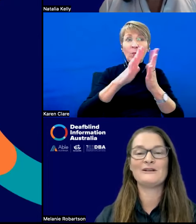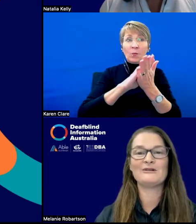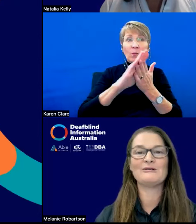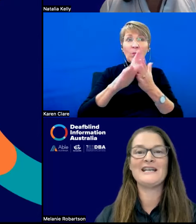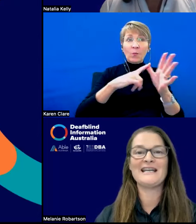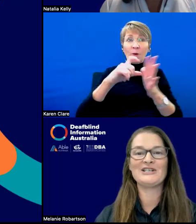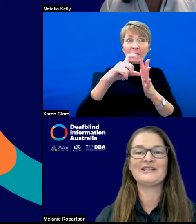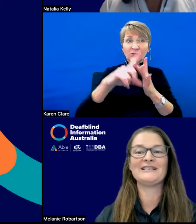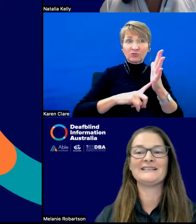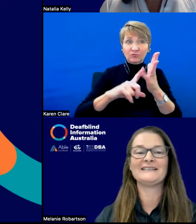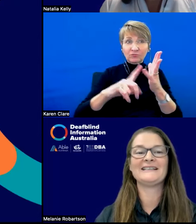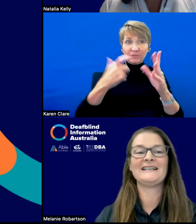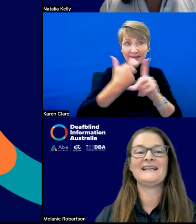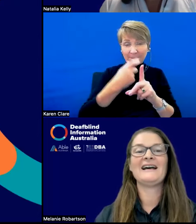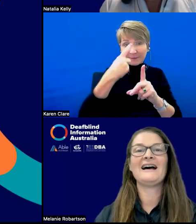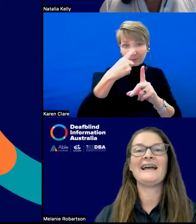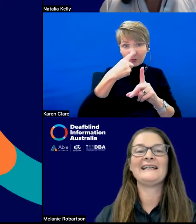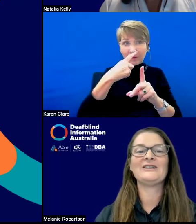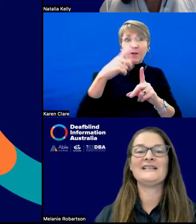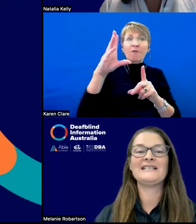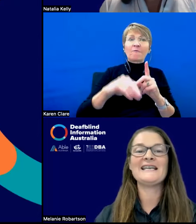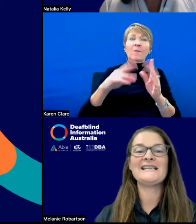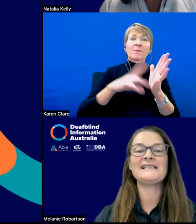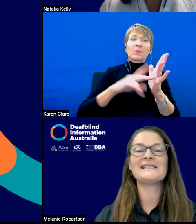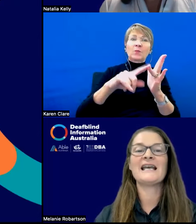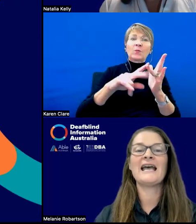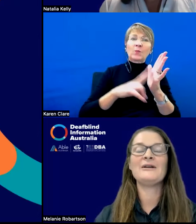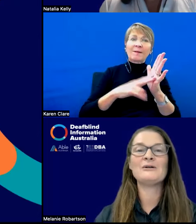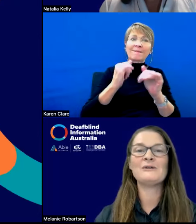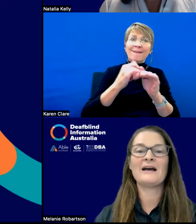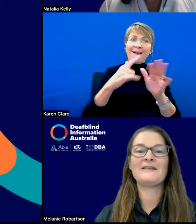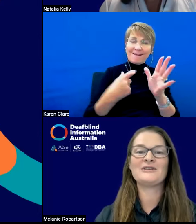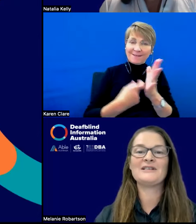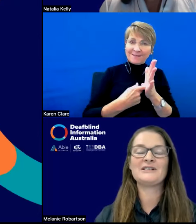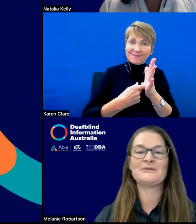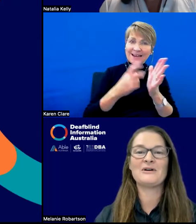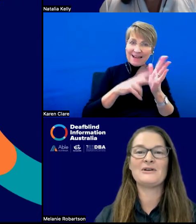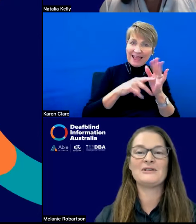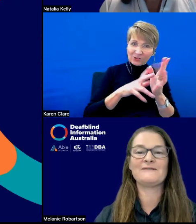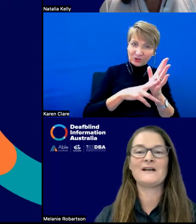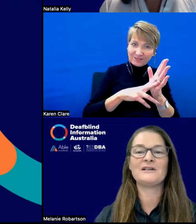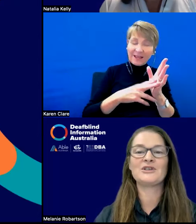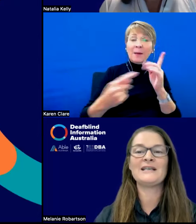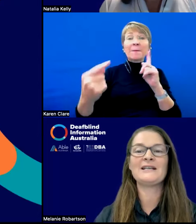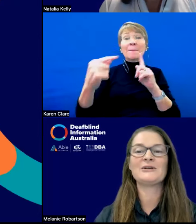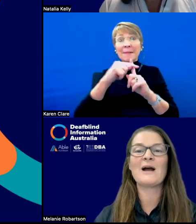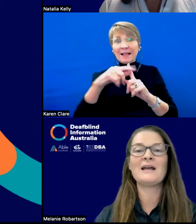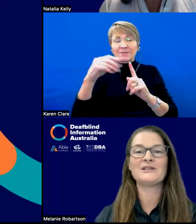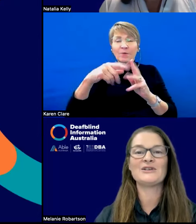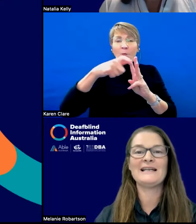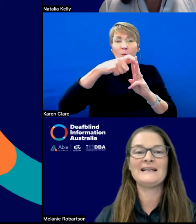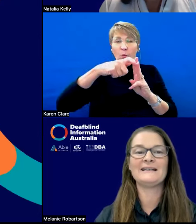the Kulin nation. I acknowledge these and all other traditional owners of country throughout Australia